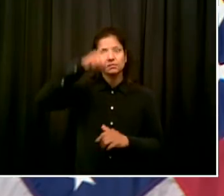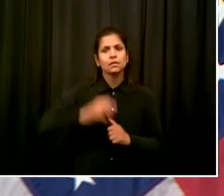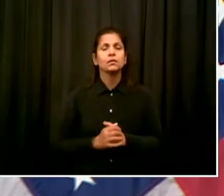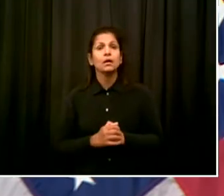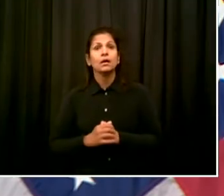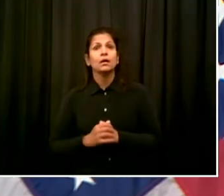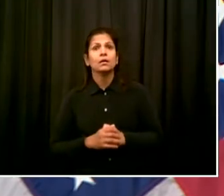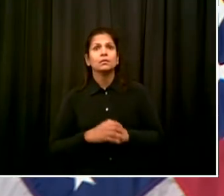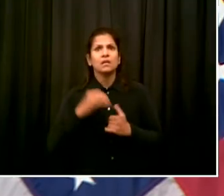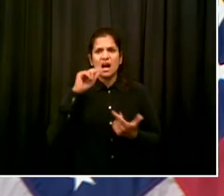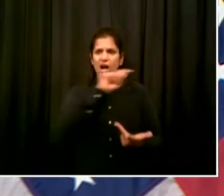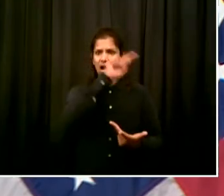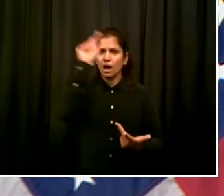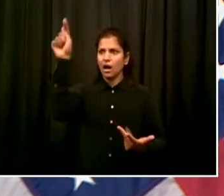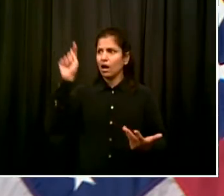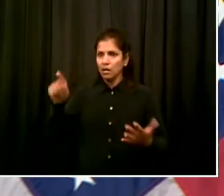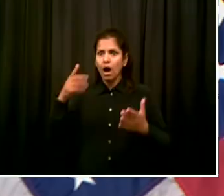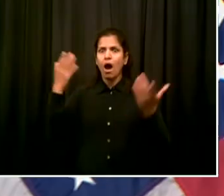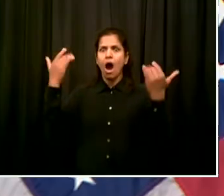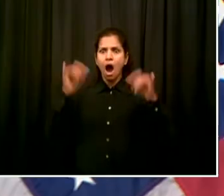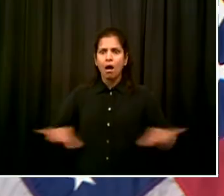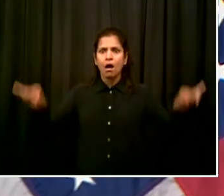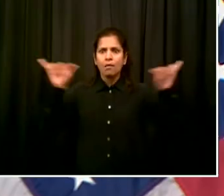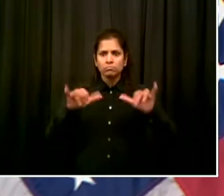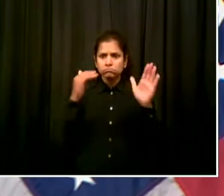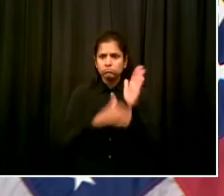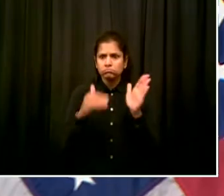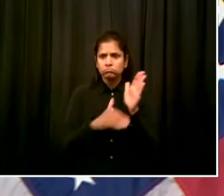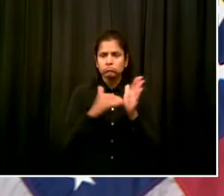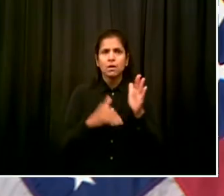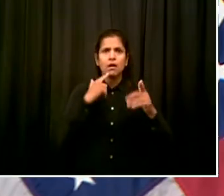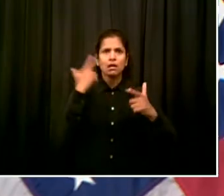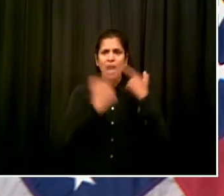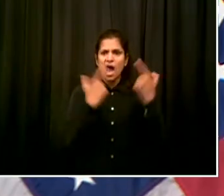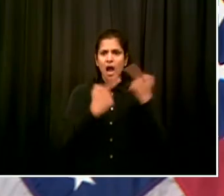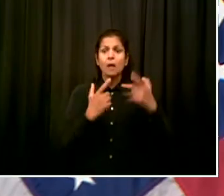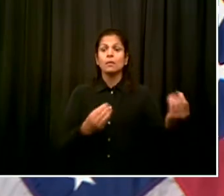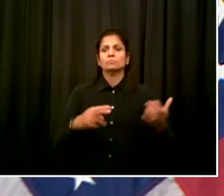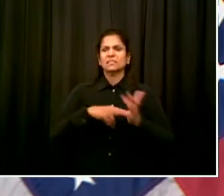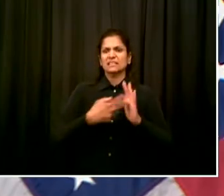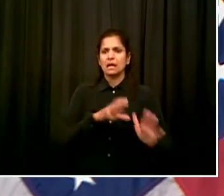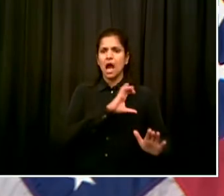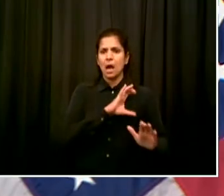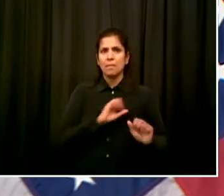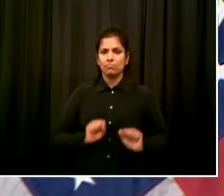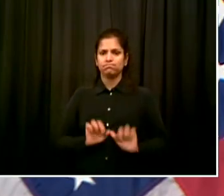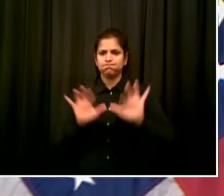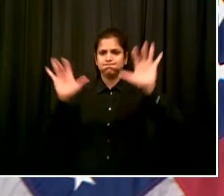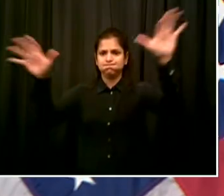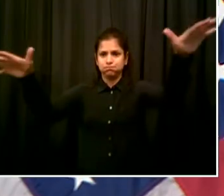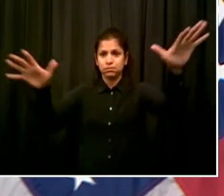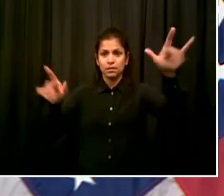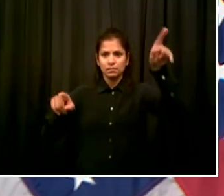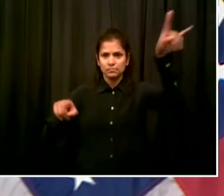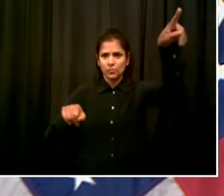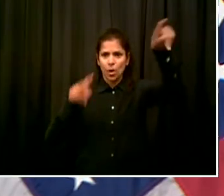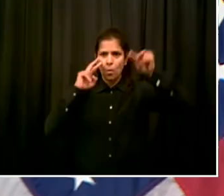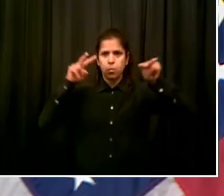BIGGEST PROBLEMS WE HAVEB EE N SEEING HAS BEEN IN THE BRONX AND BROOKLYN . WE